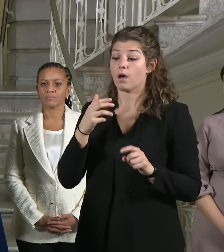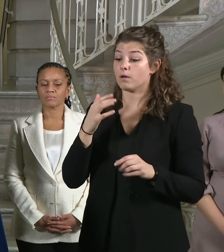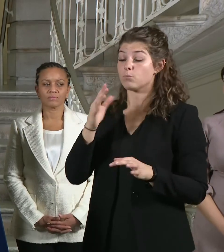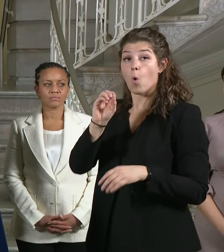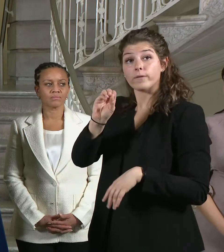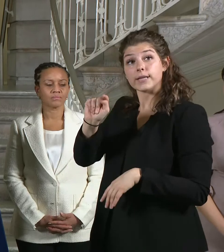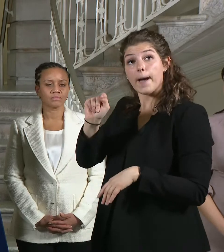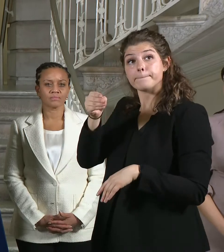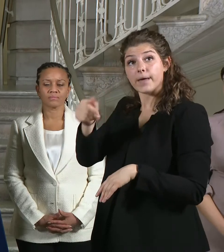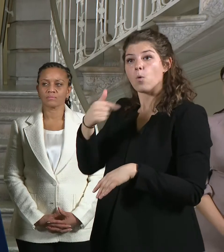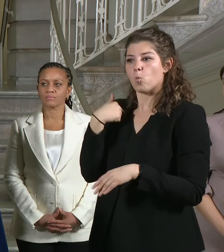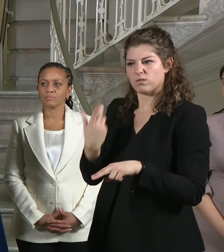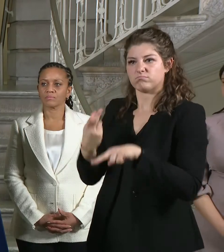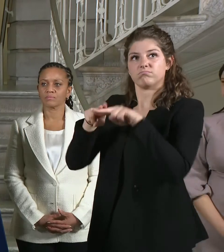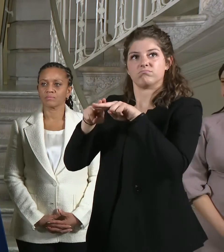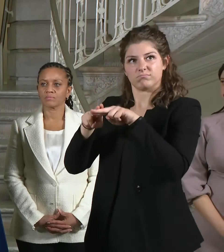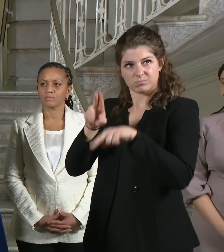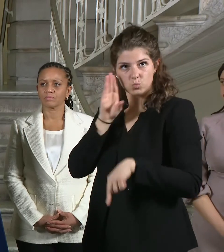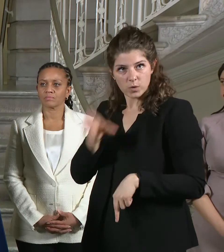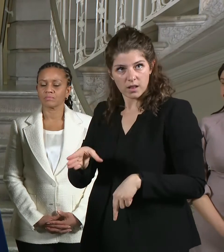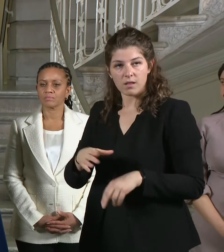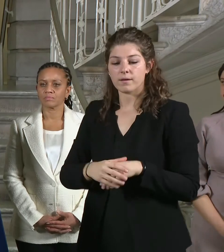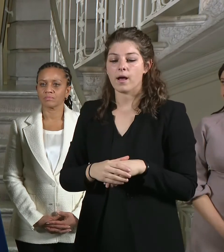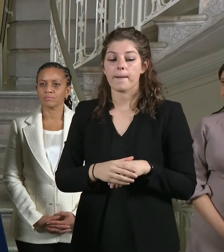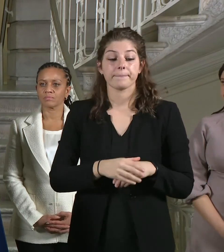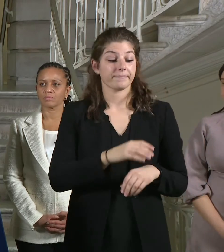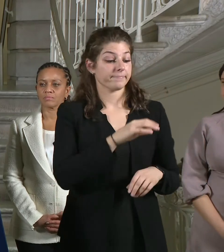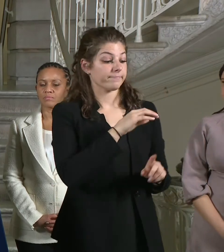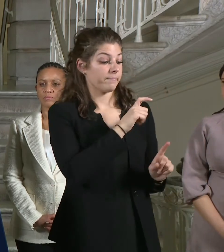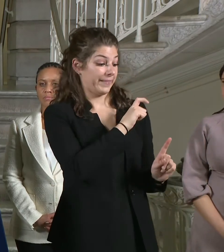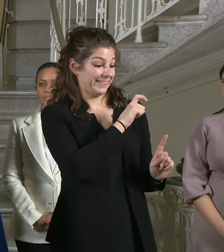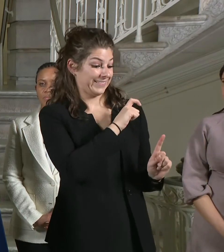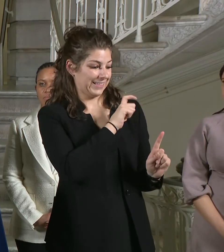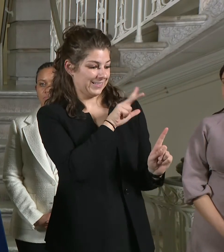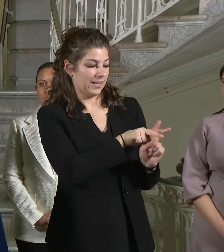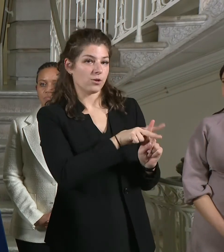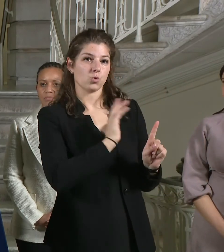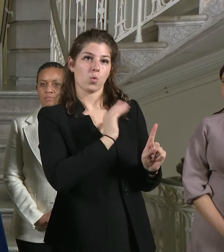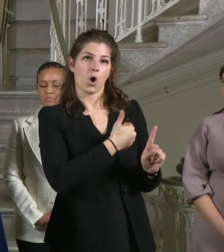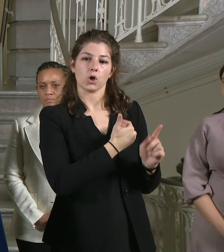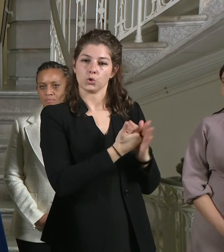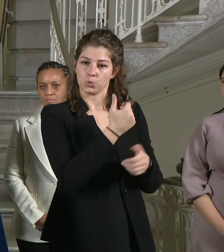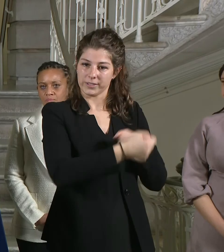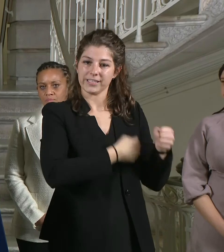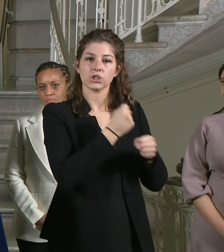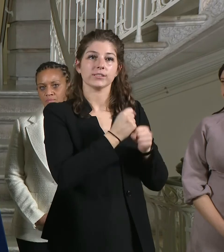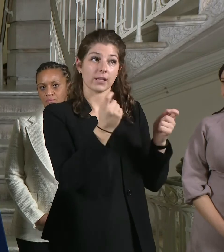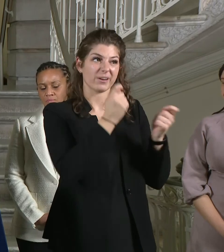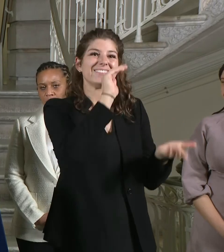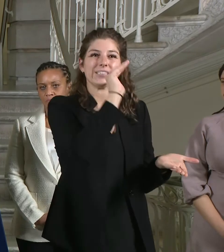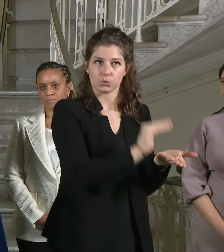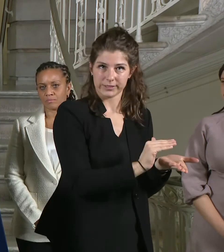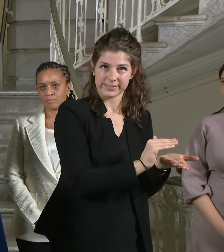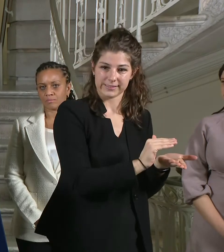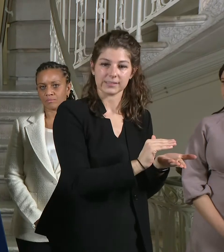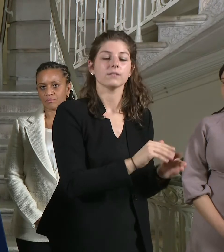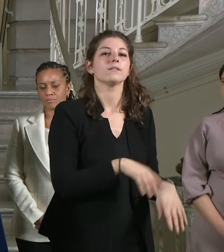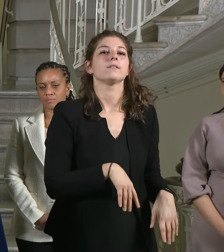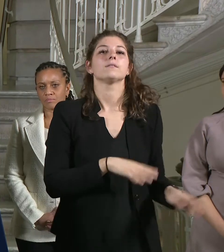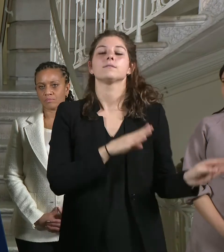UNIFORM. WE HAVE TO USE OVERTIME IN A SMART WAY AND WE WILL DO THAT. WE DECREASE THE NUMBER OF